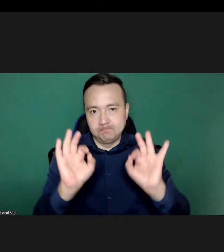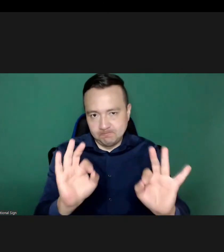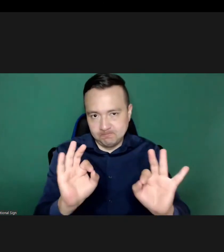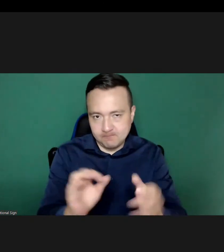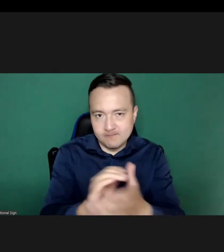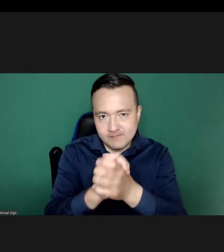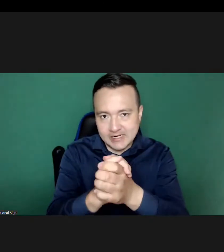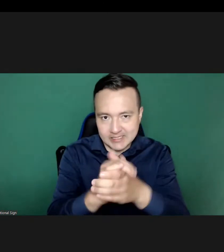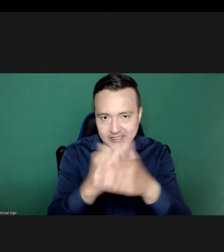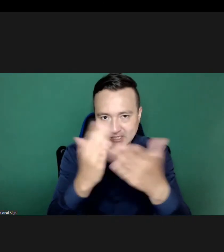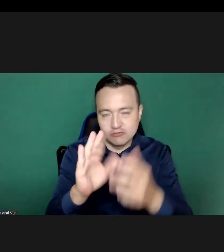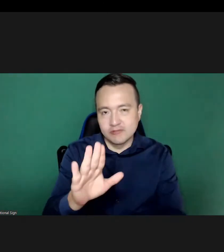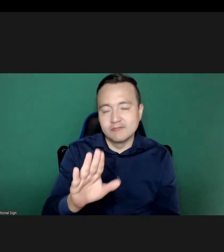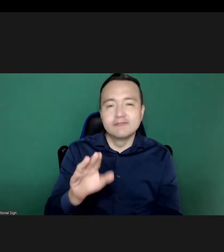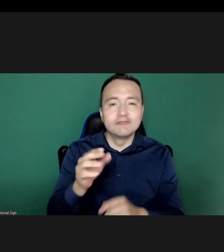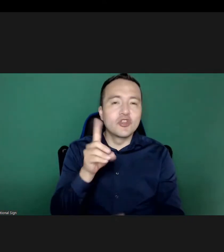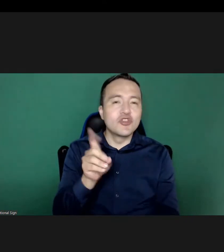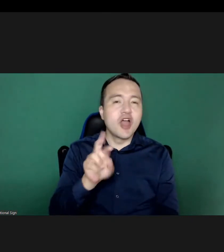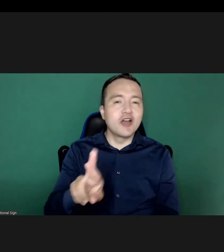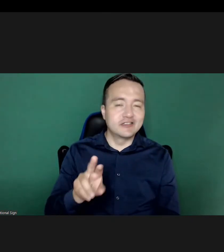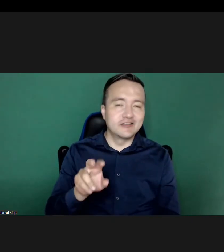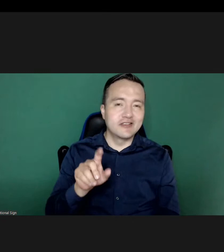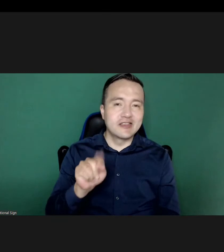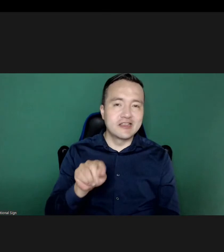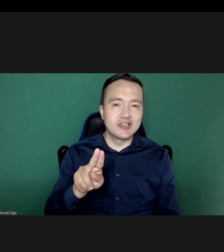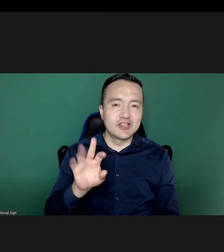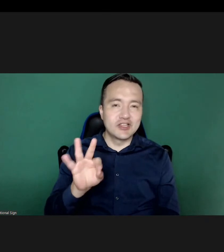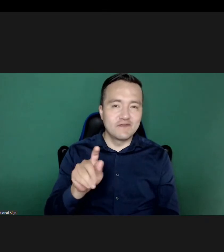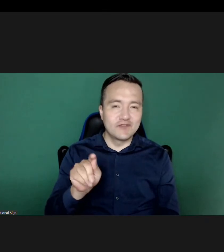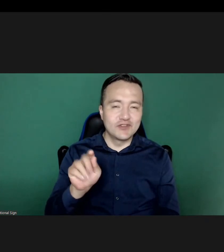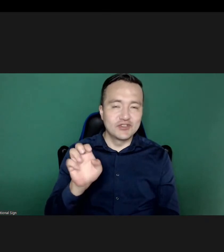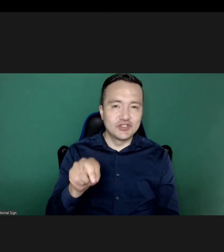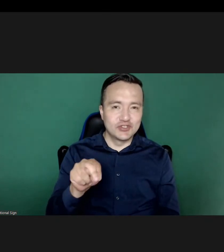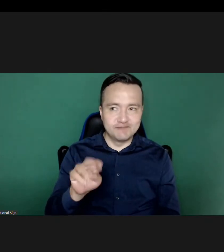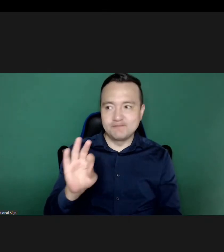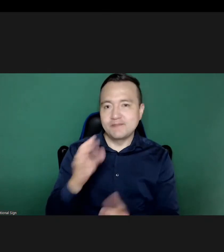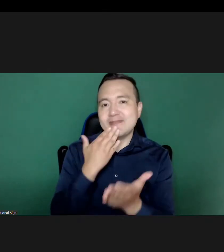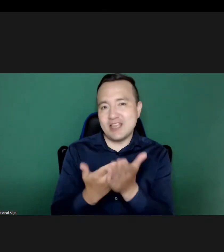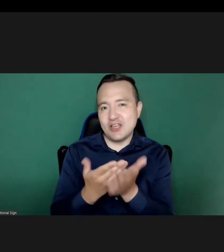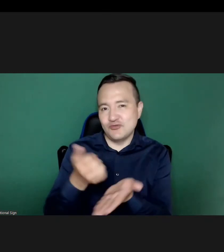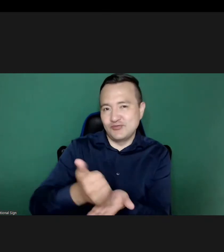So we'll move to Paraguay, to Dr. Seguera, for some reflections on